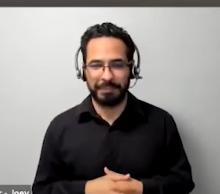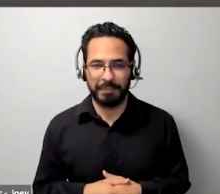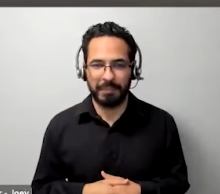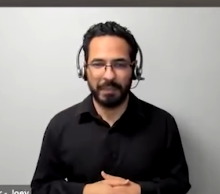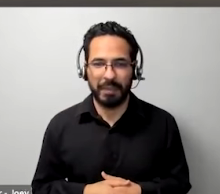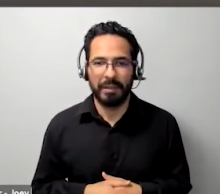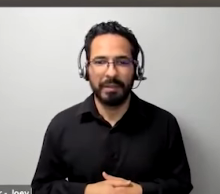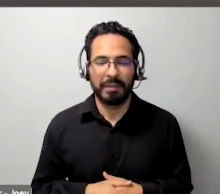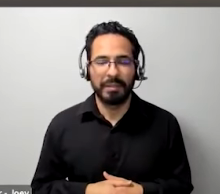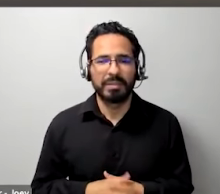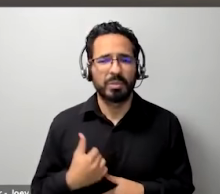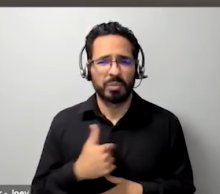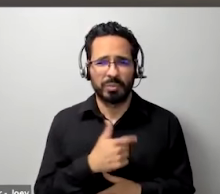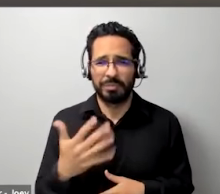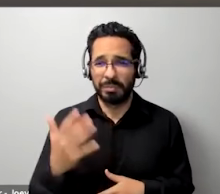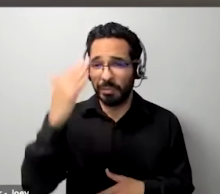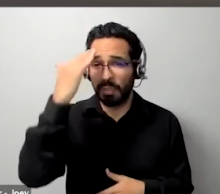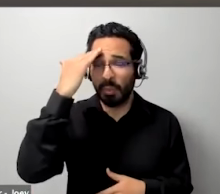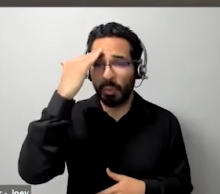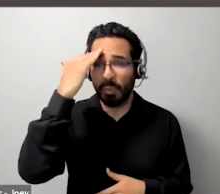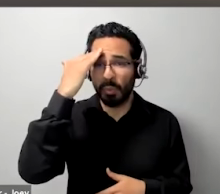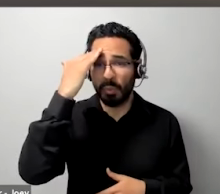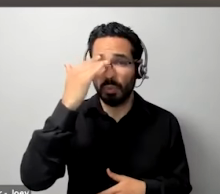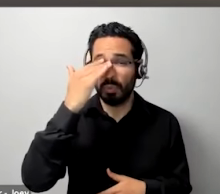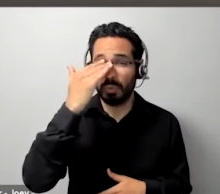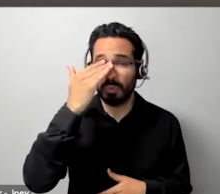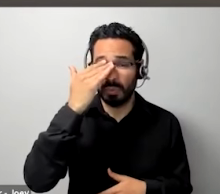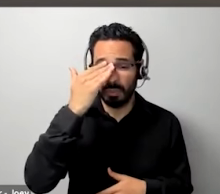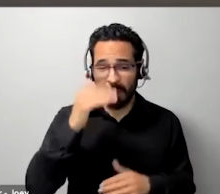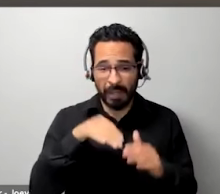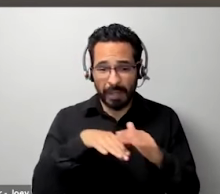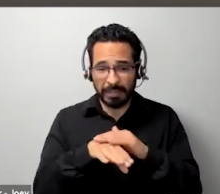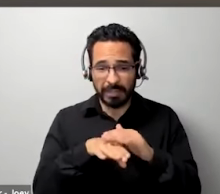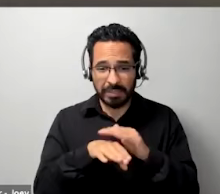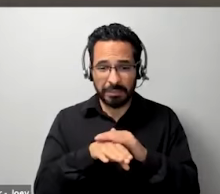So we all know that accessibility's small field